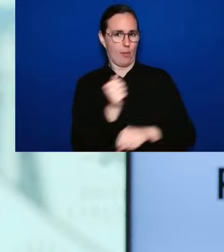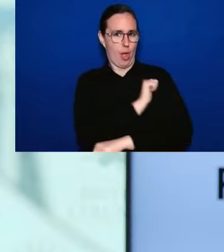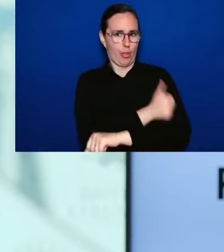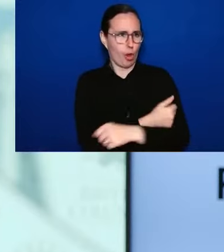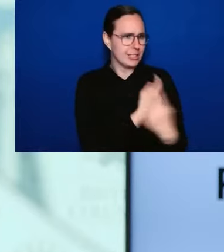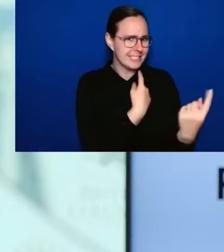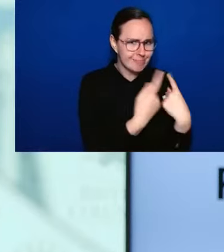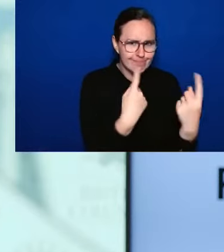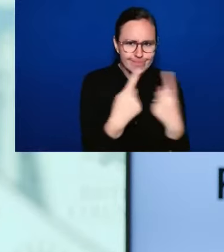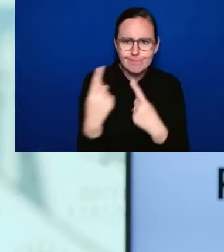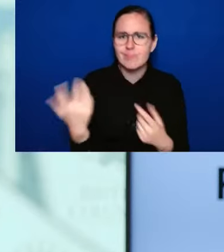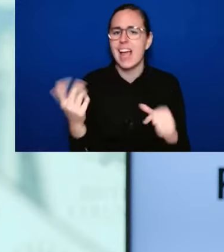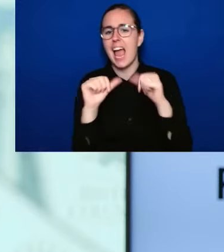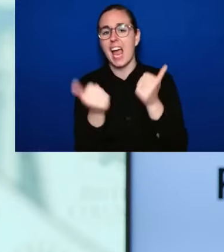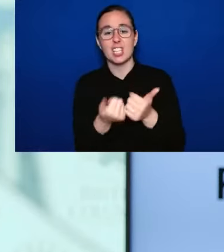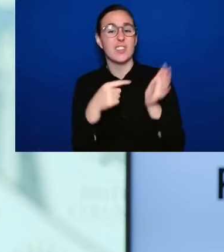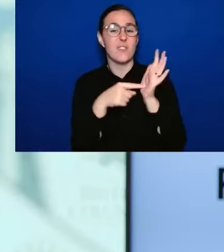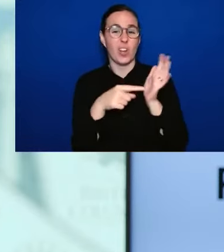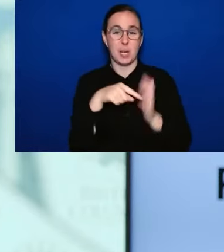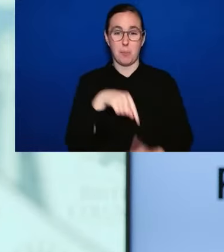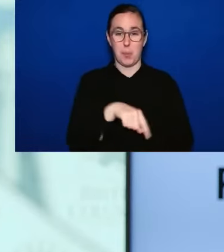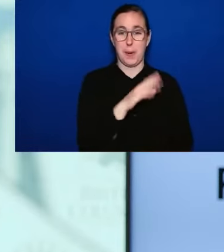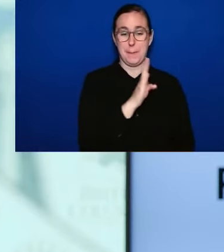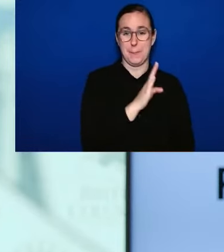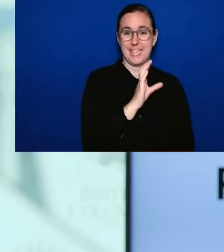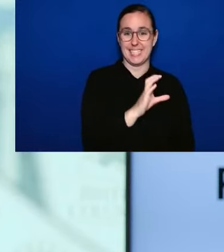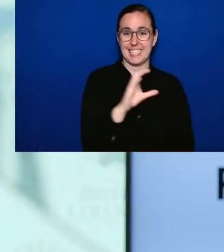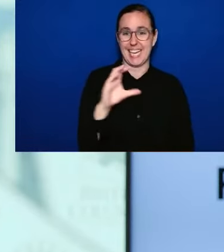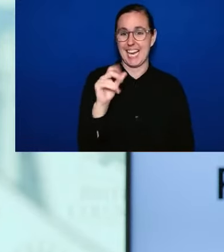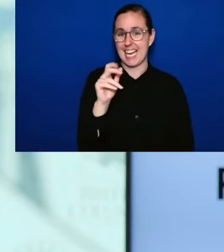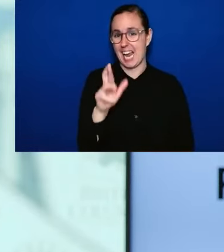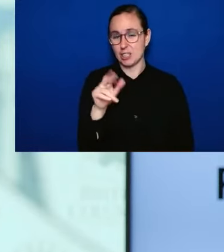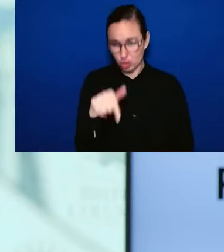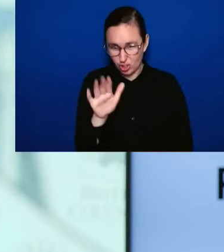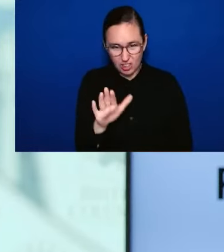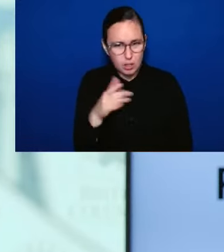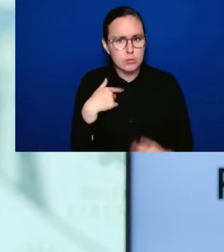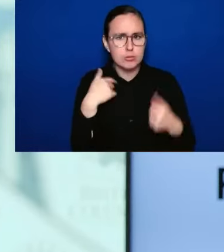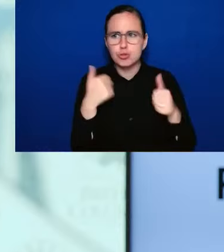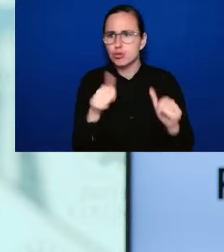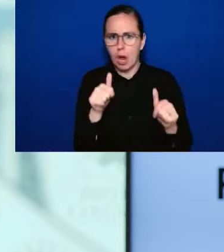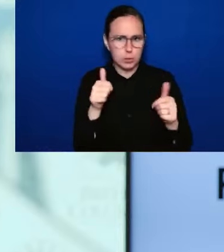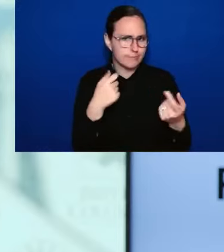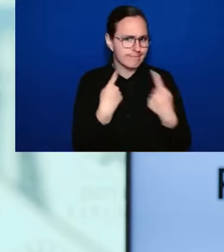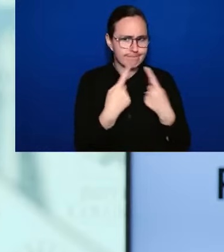stability to those agencies quote rate. There was a